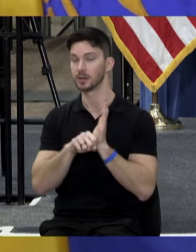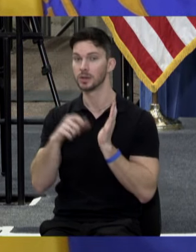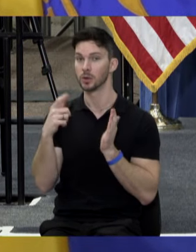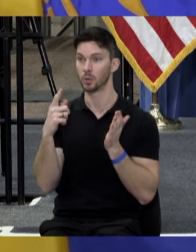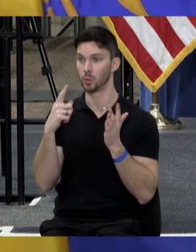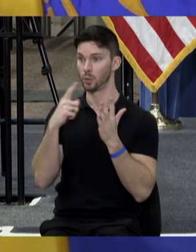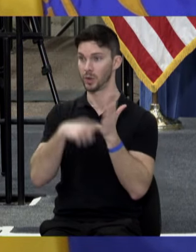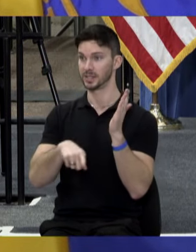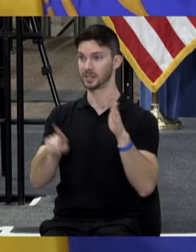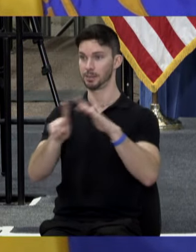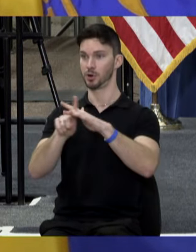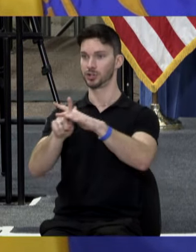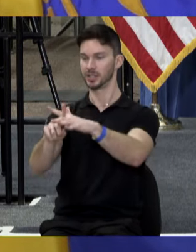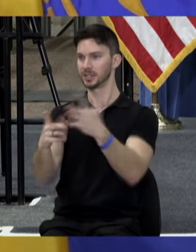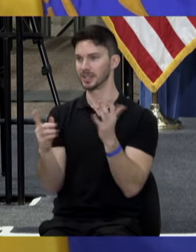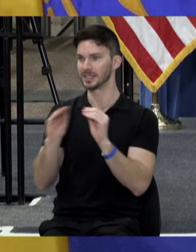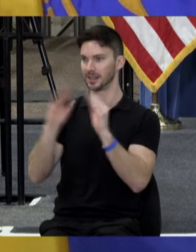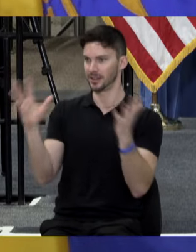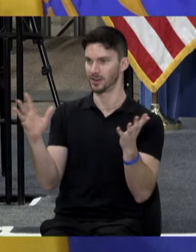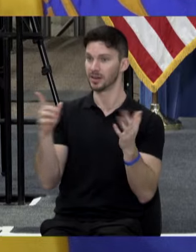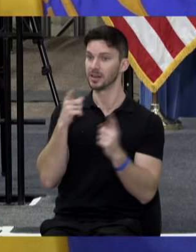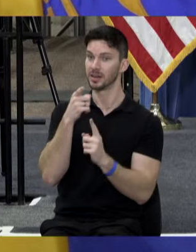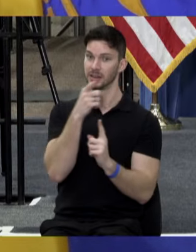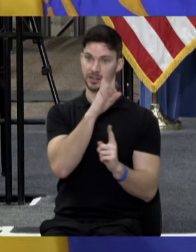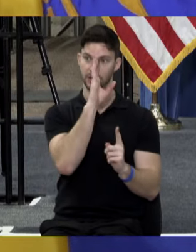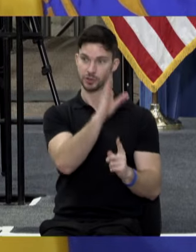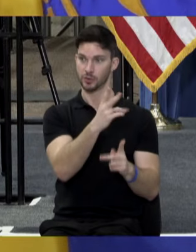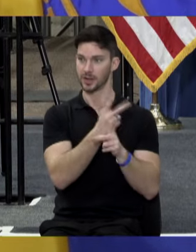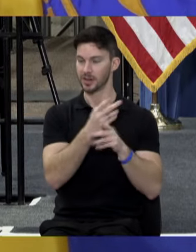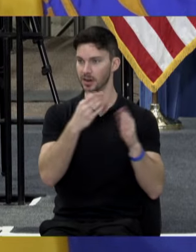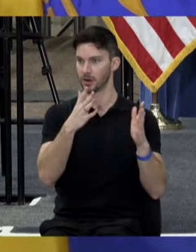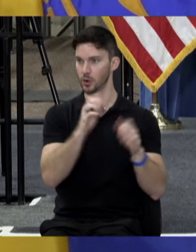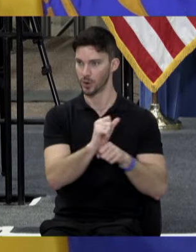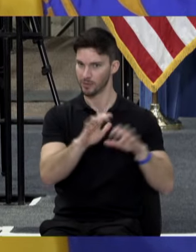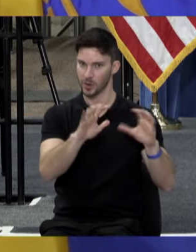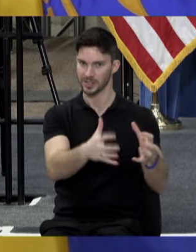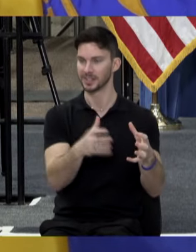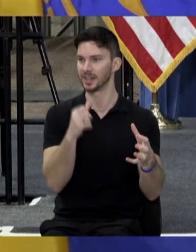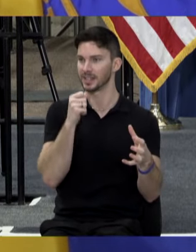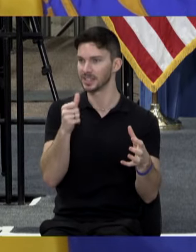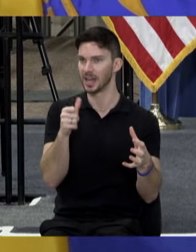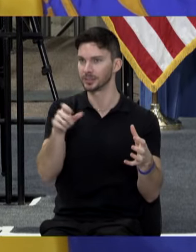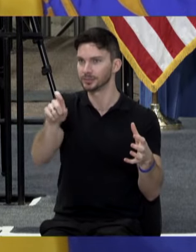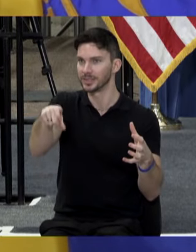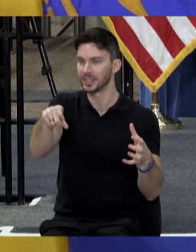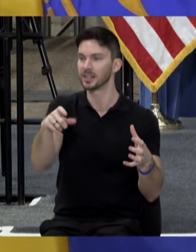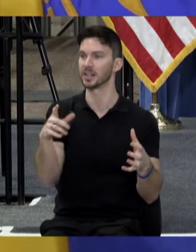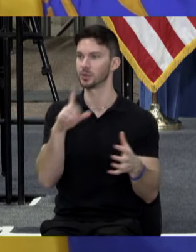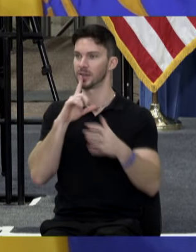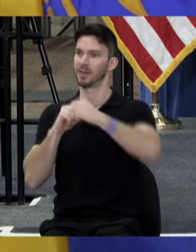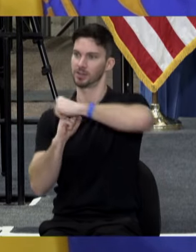care workforce isn't just vital to caregiving, it's foundational to the broader U.S. economy.